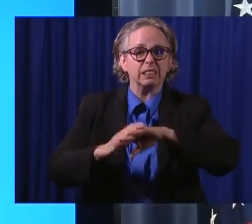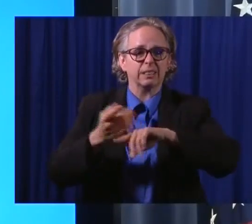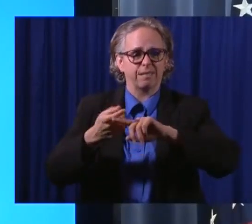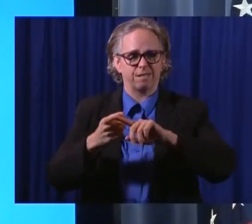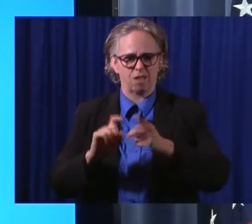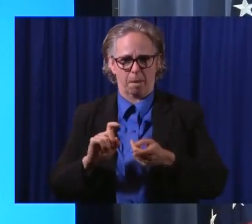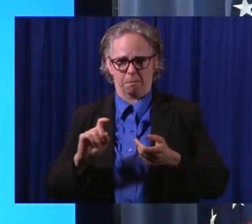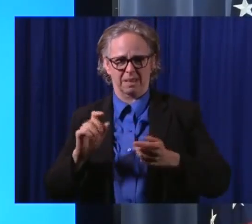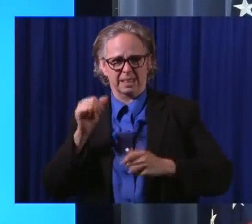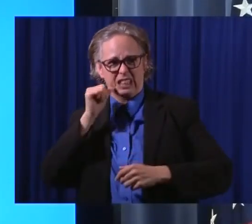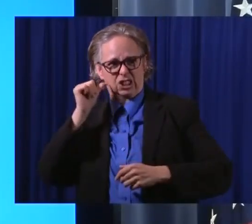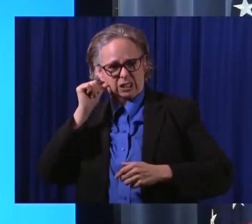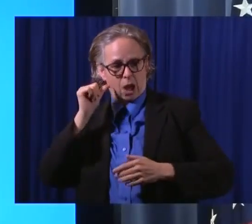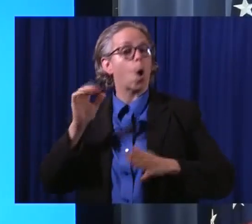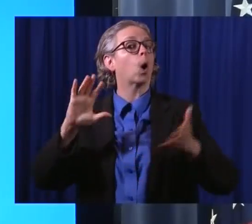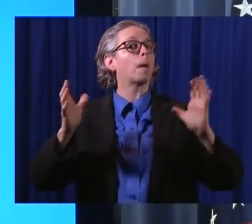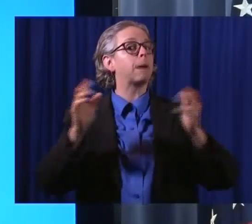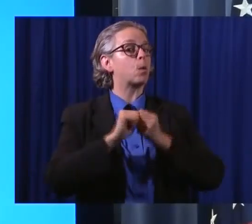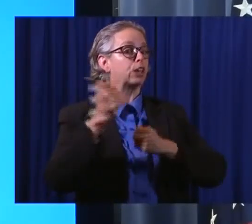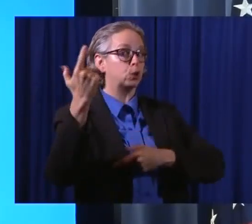WITH THE CASES CASE 737, YOU